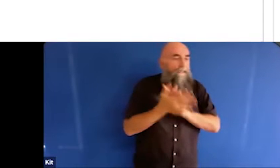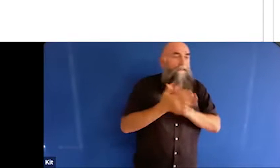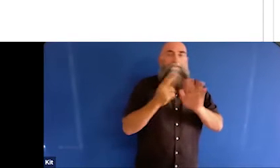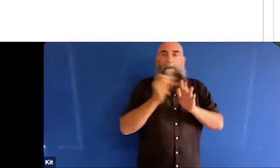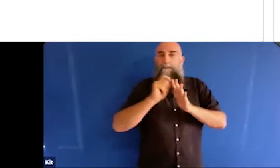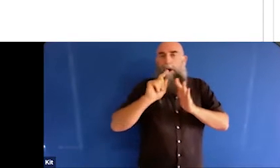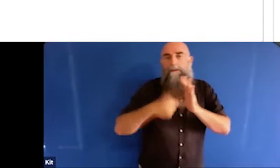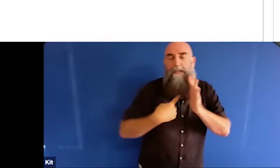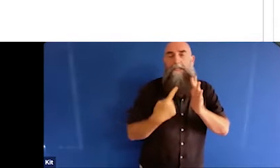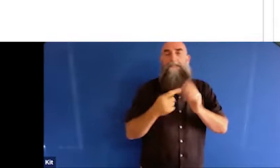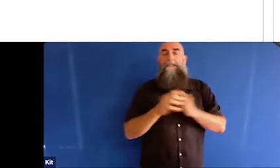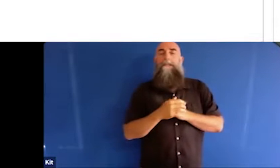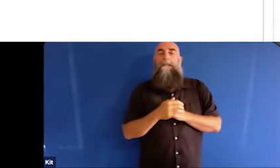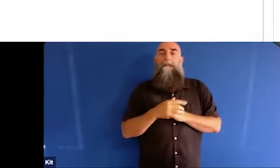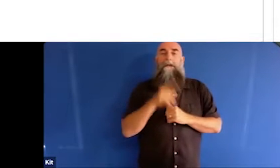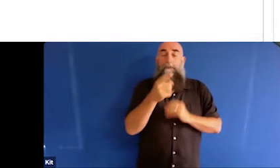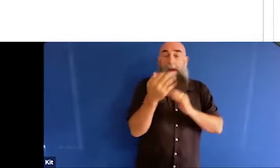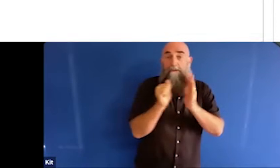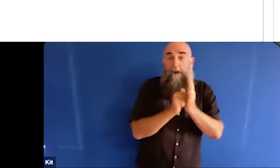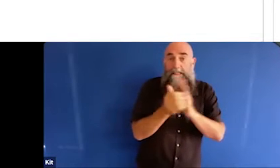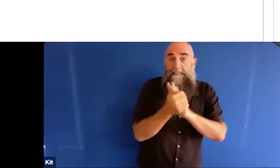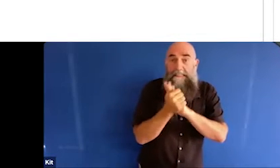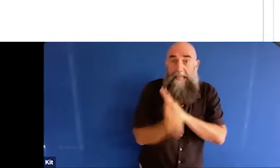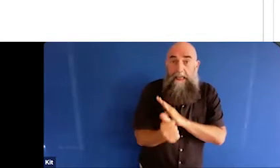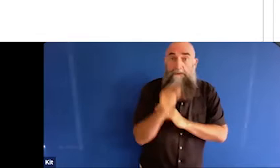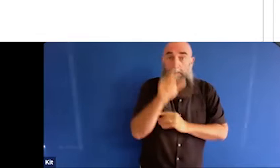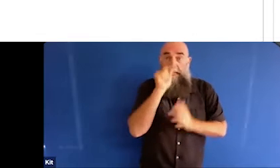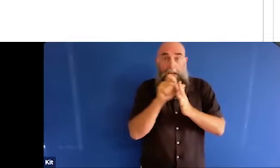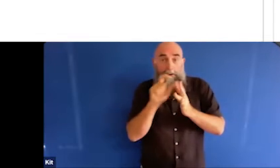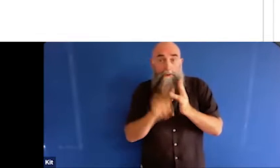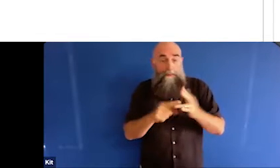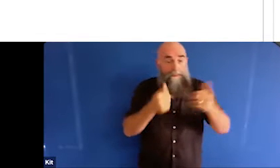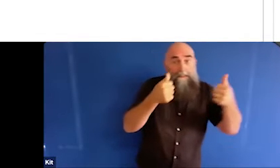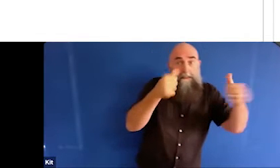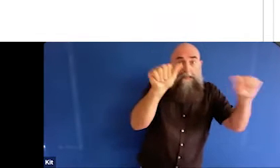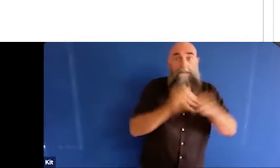do you have the skills necessary to be able to undertake it successfully. Have you allowed enough